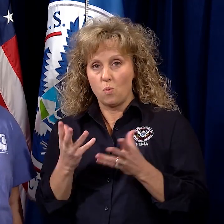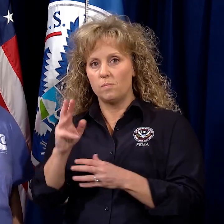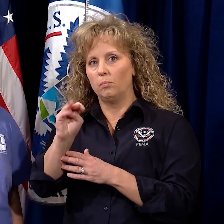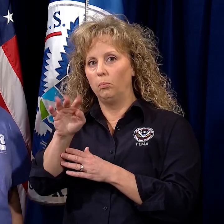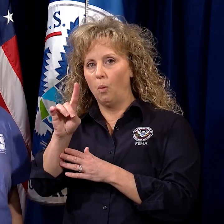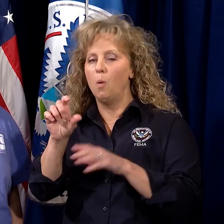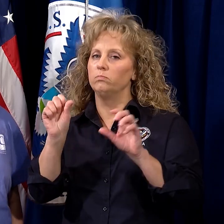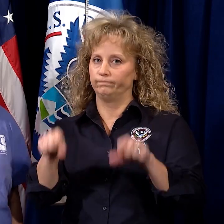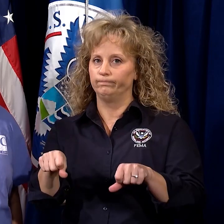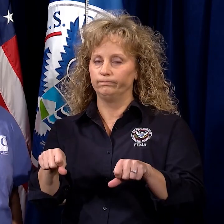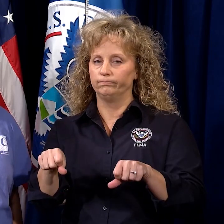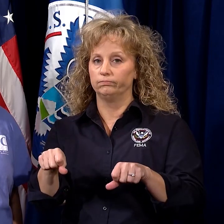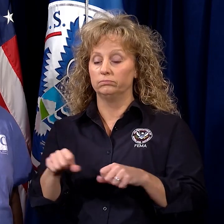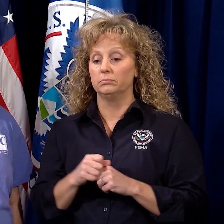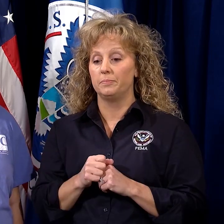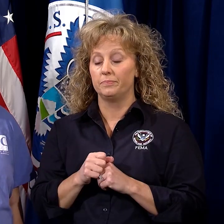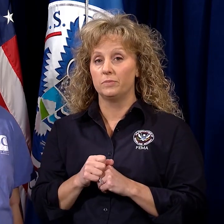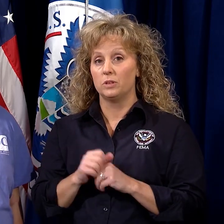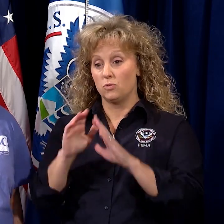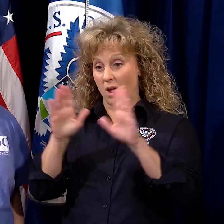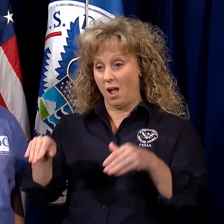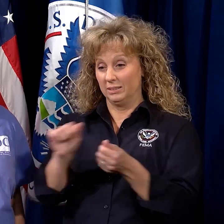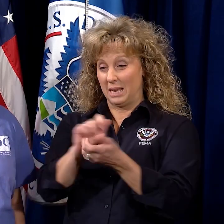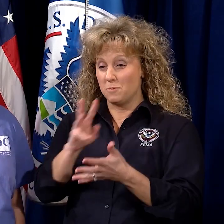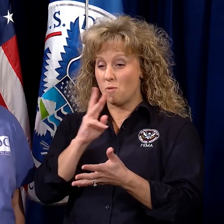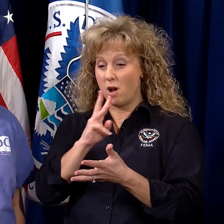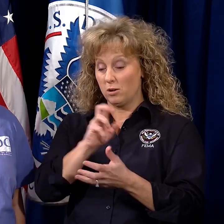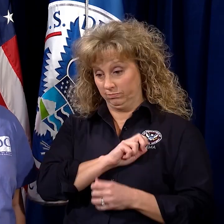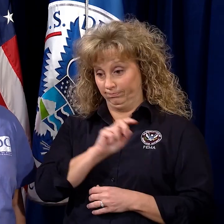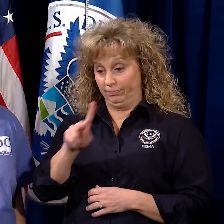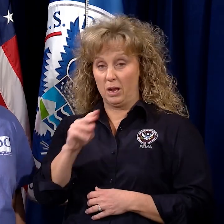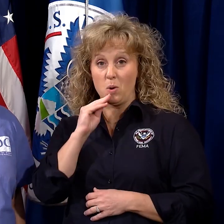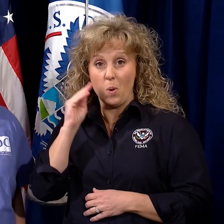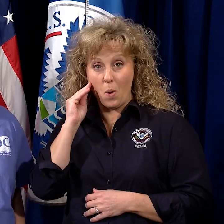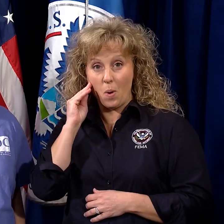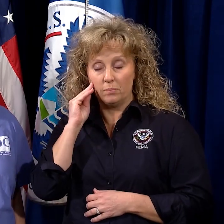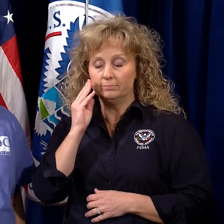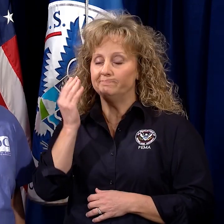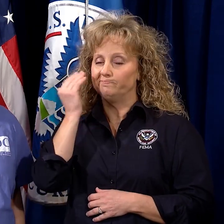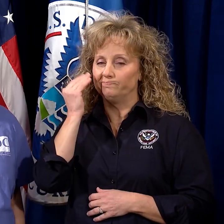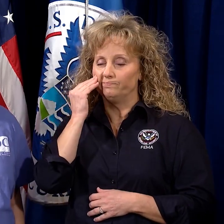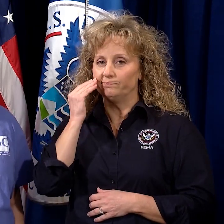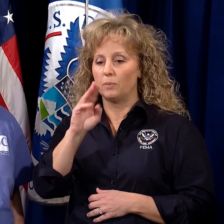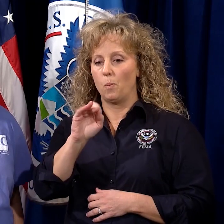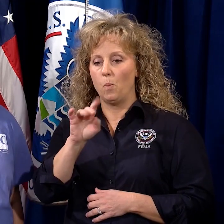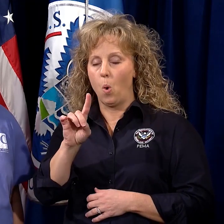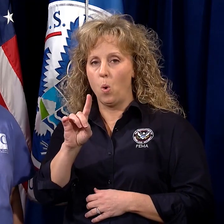When returning to a home that has been damaged by water, be aware that mold is a health risk.